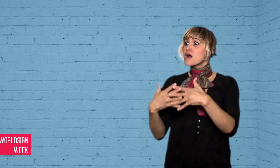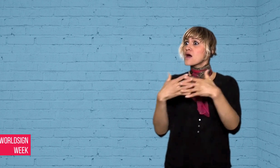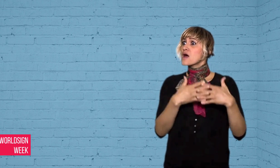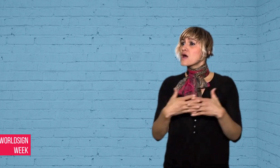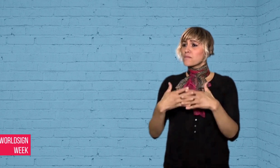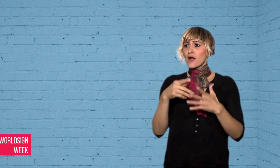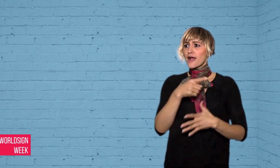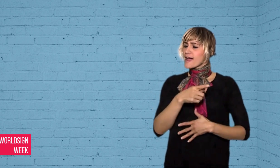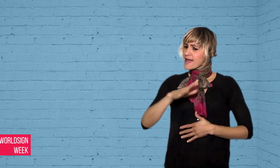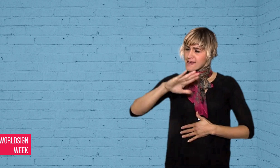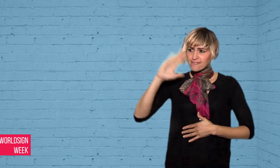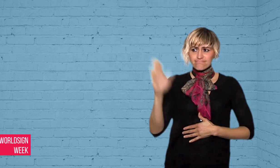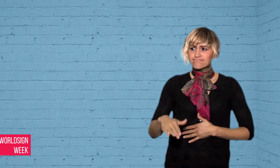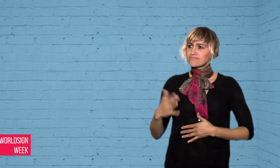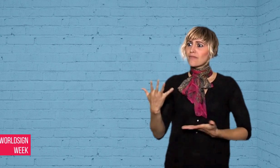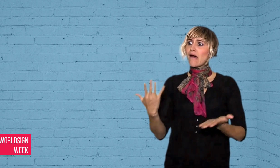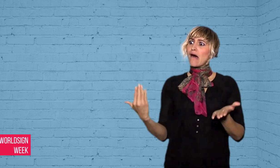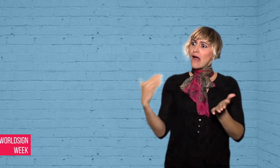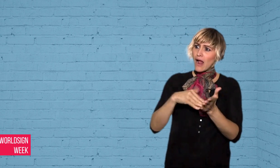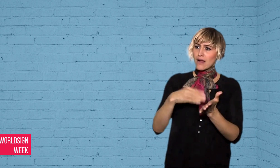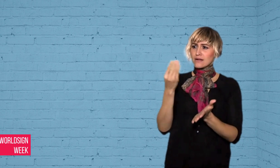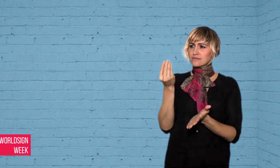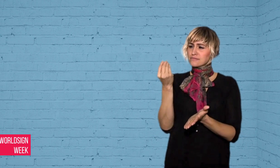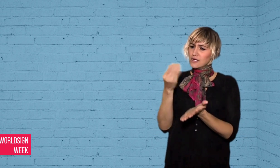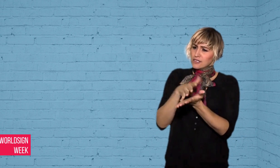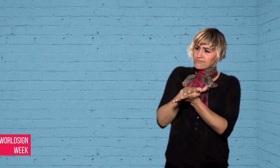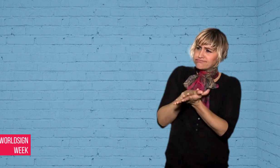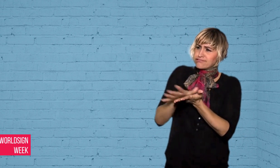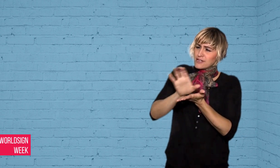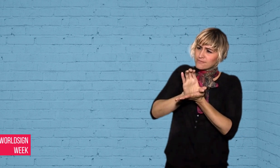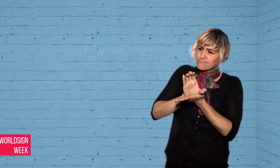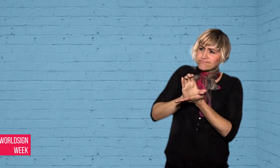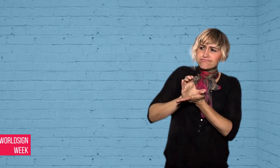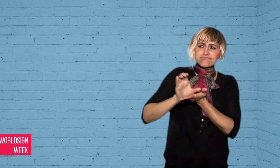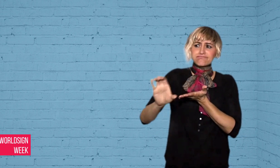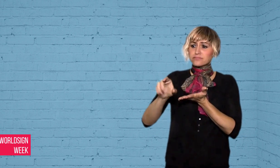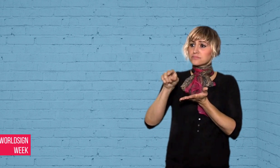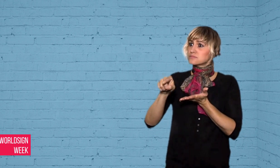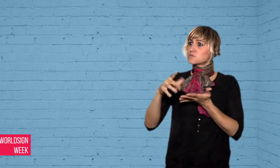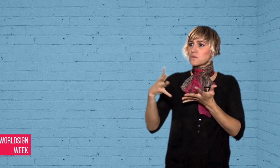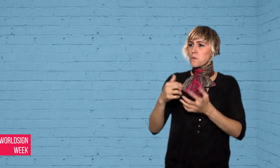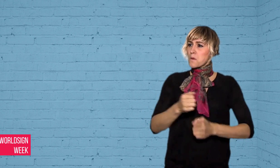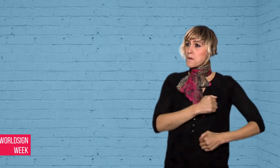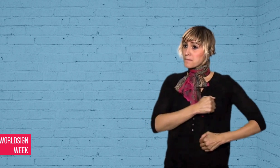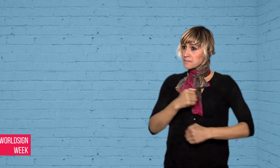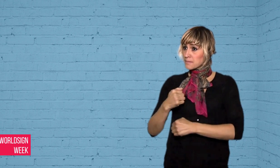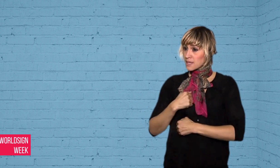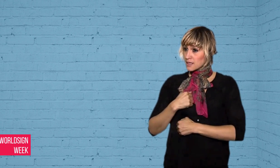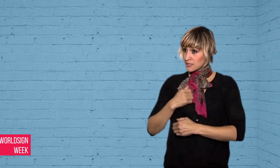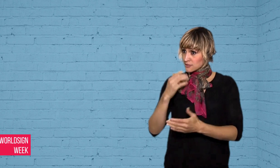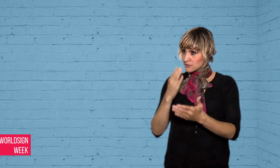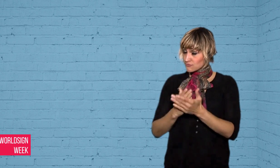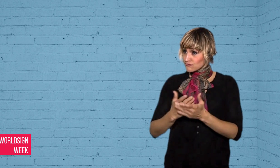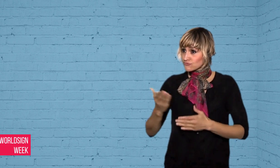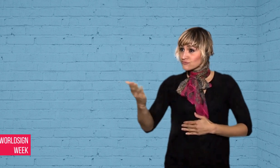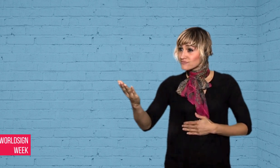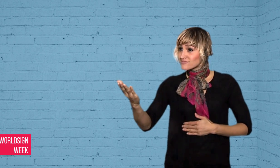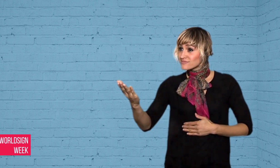today, the United States spend a lot of money on their military.